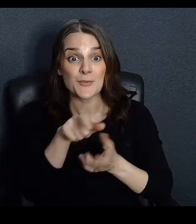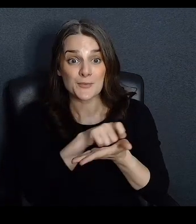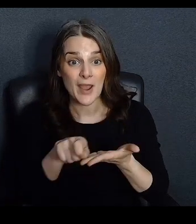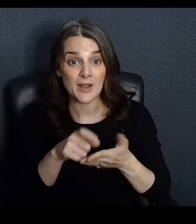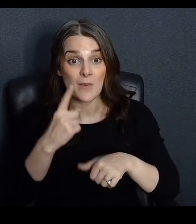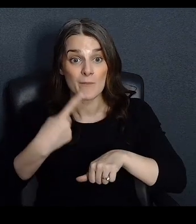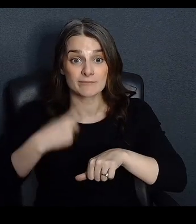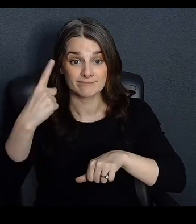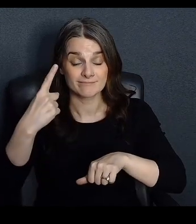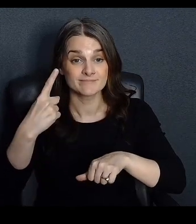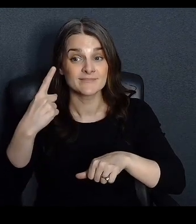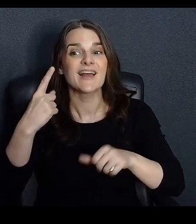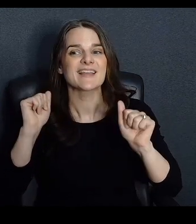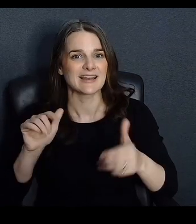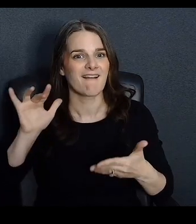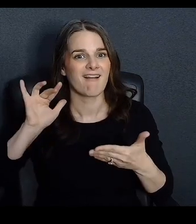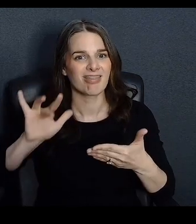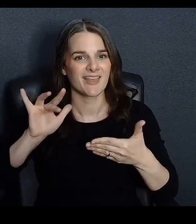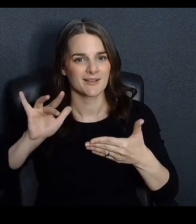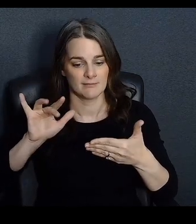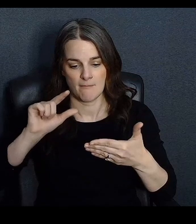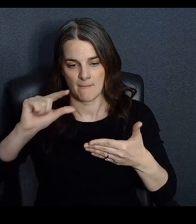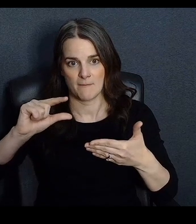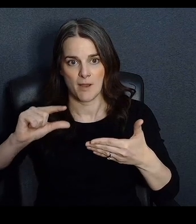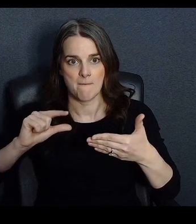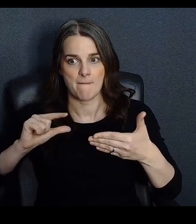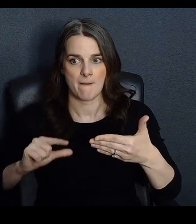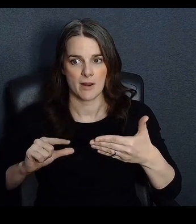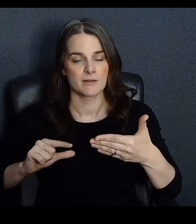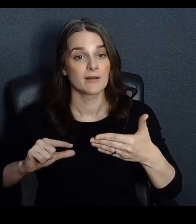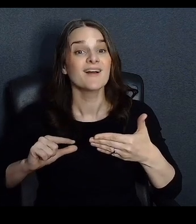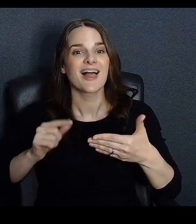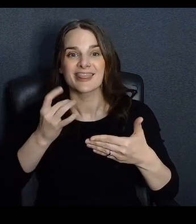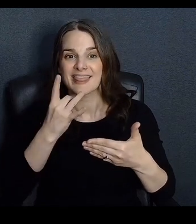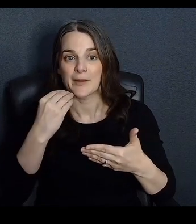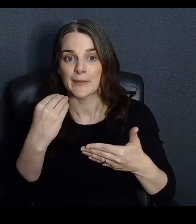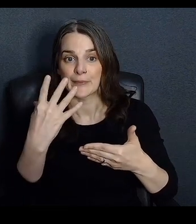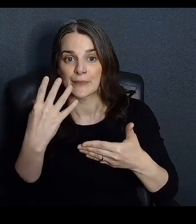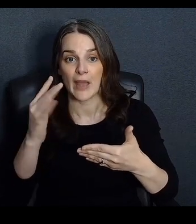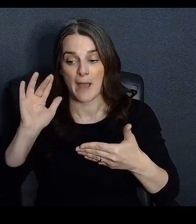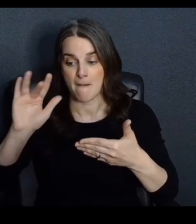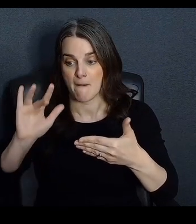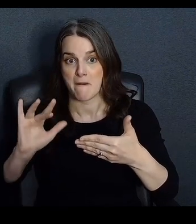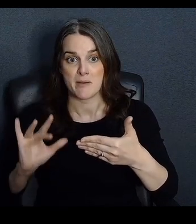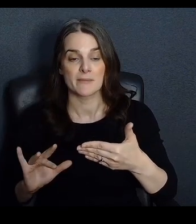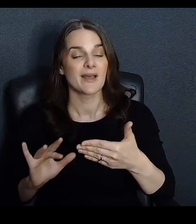You write it once, and then there are clickable, tactile, light-up buttons running along the far-right column there.